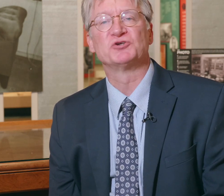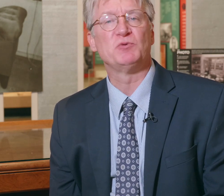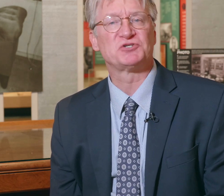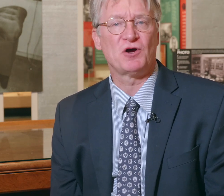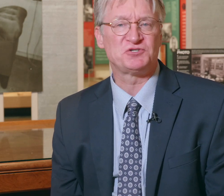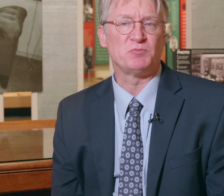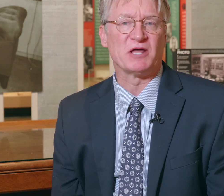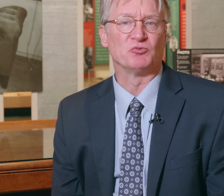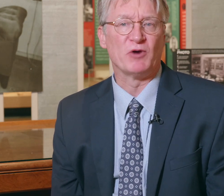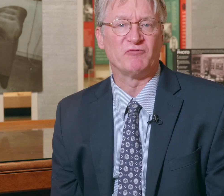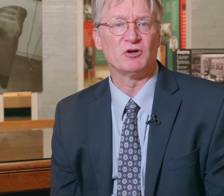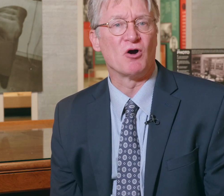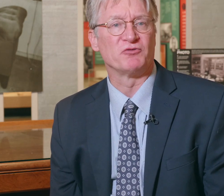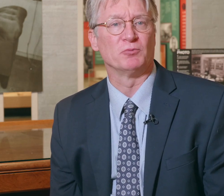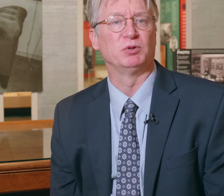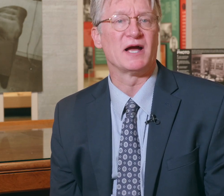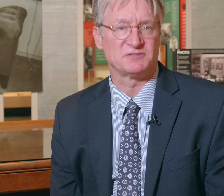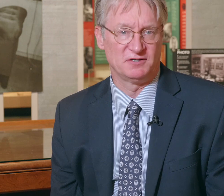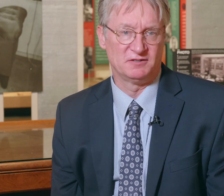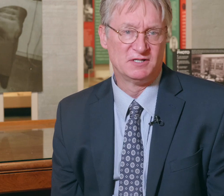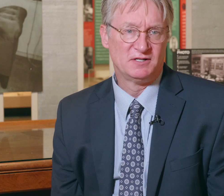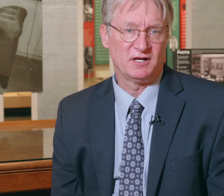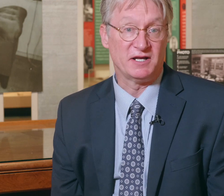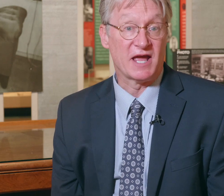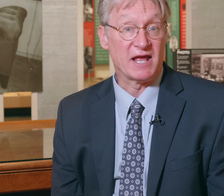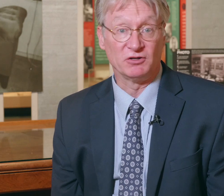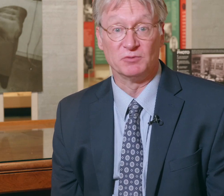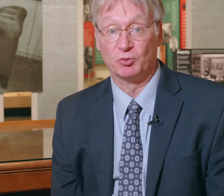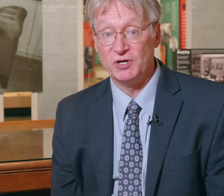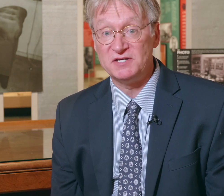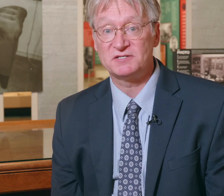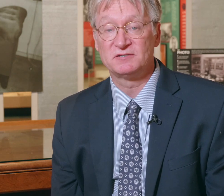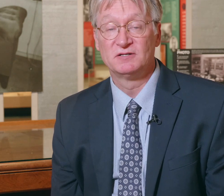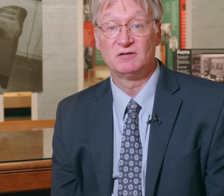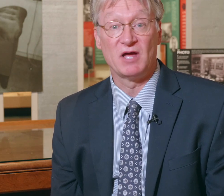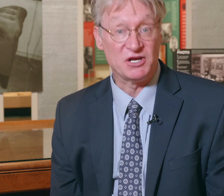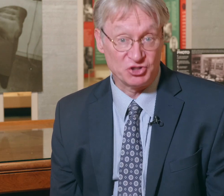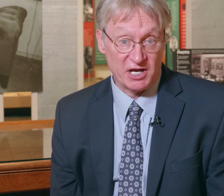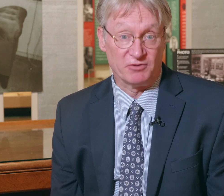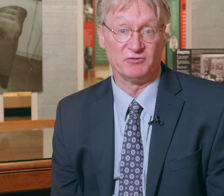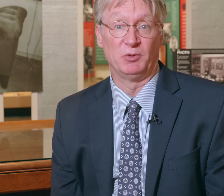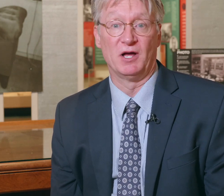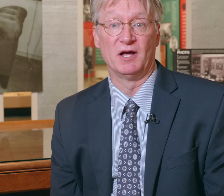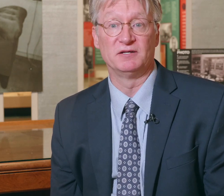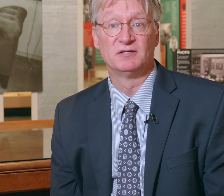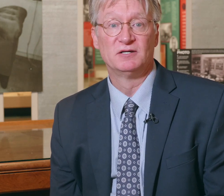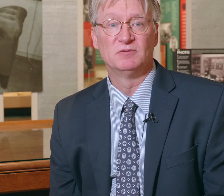where she was hosted by the Reverend Arthur Blaxall, an Anglican priest, educator of the Blind,